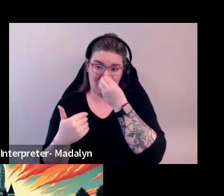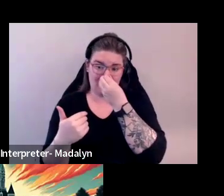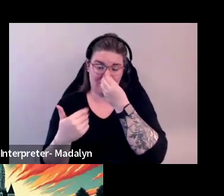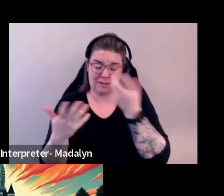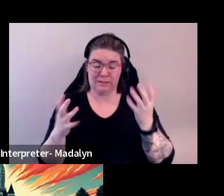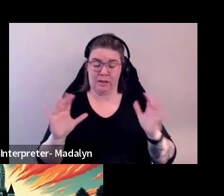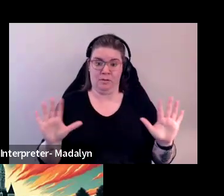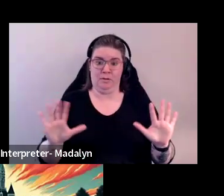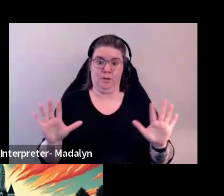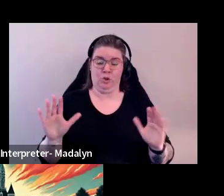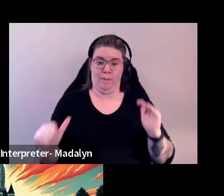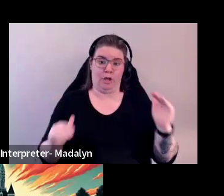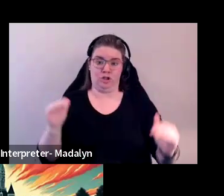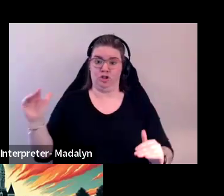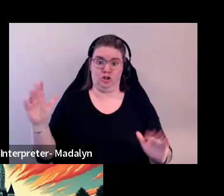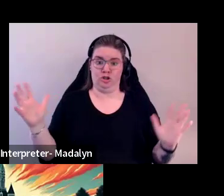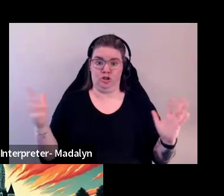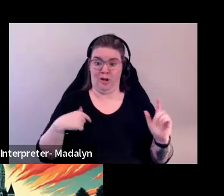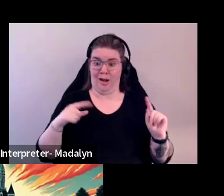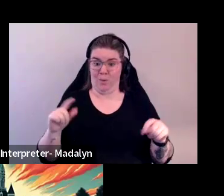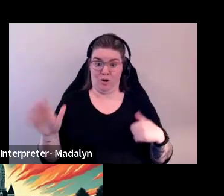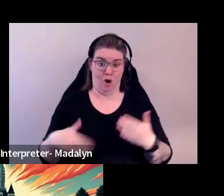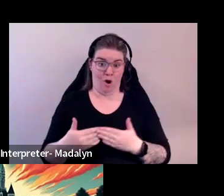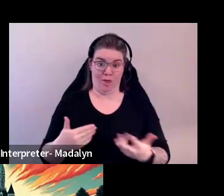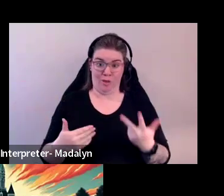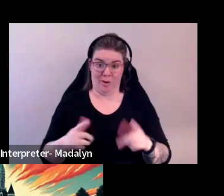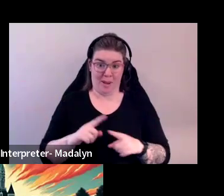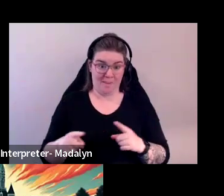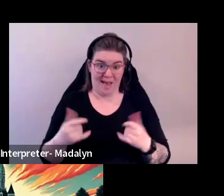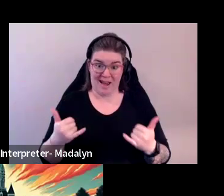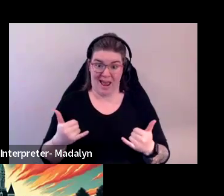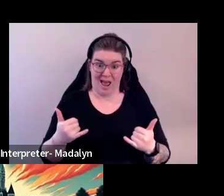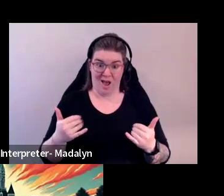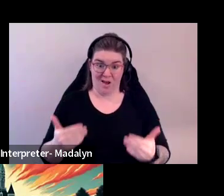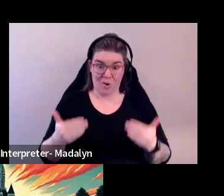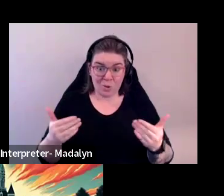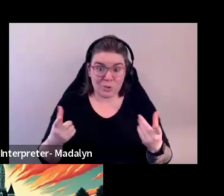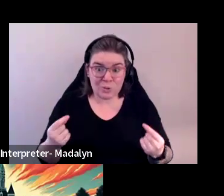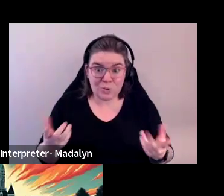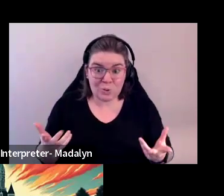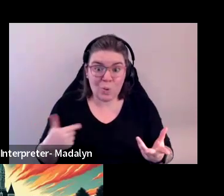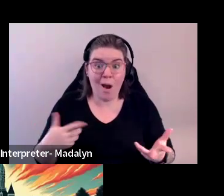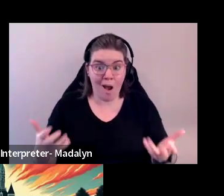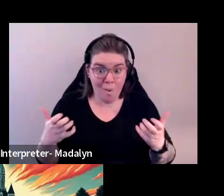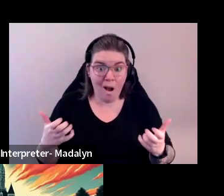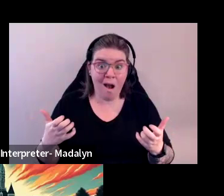Brooke Wilson (she/her): Okay. Well, I went to all 3, and I still don't know which direction to go forward. I'd like to go forward. I'd like.